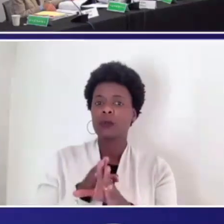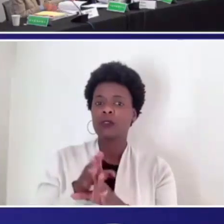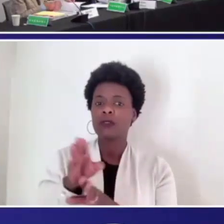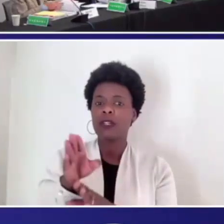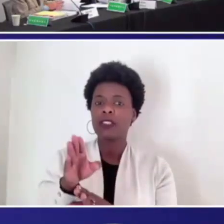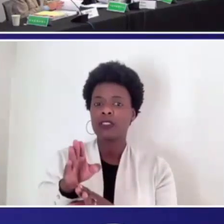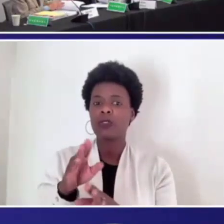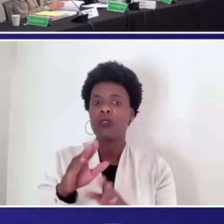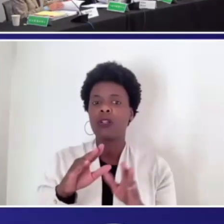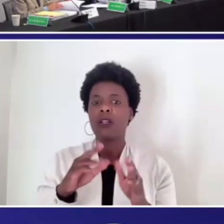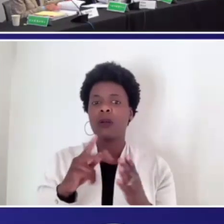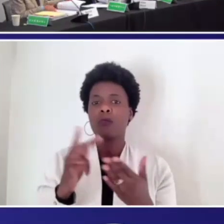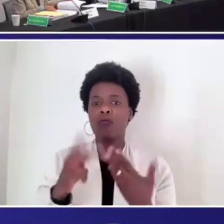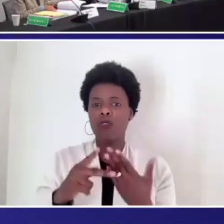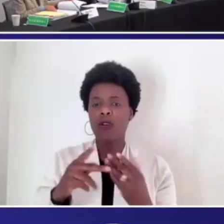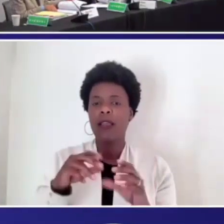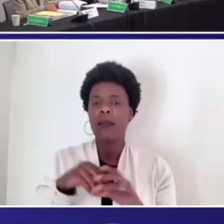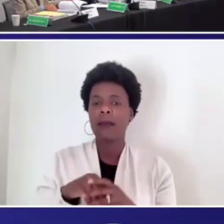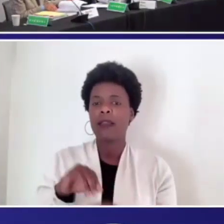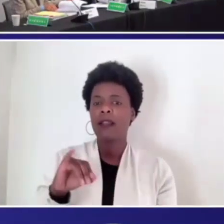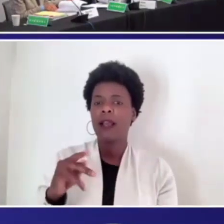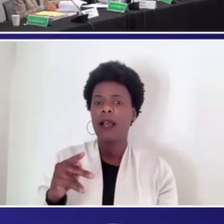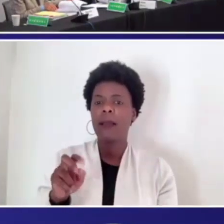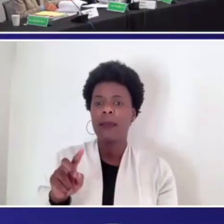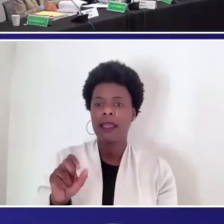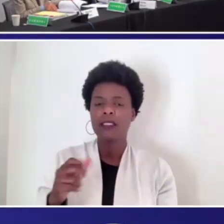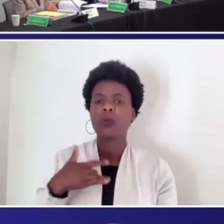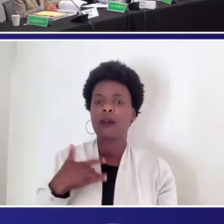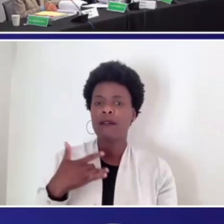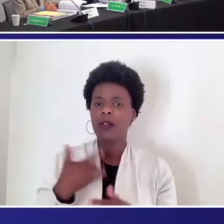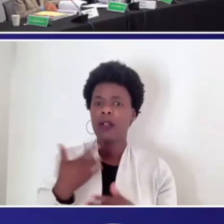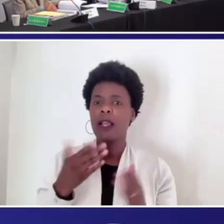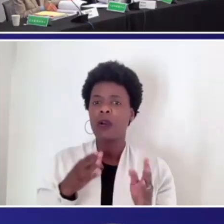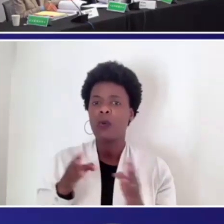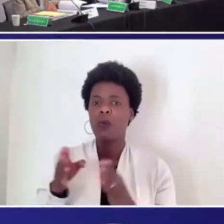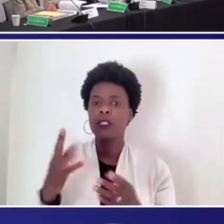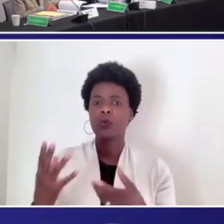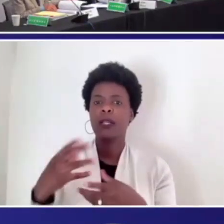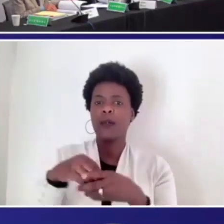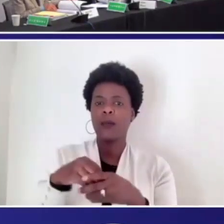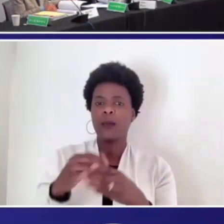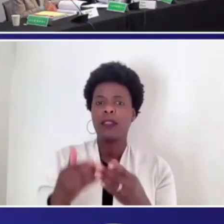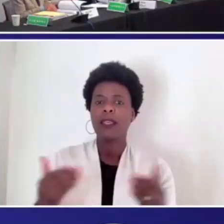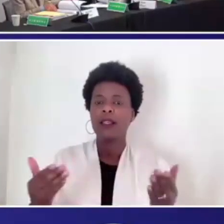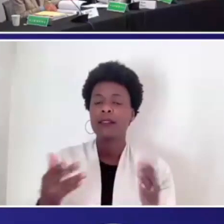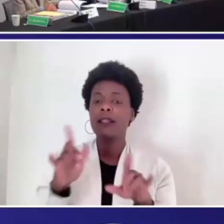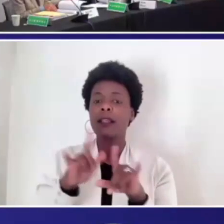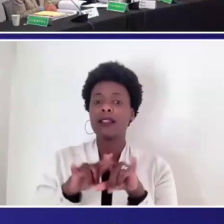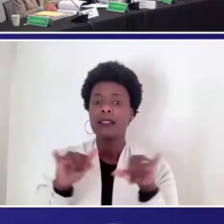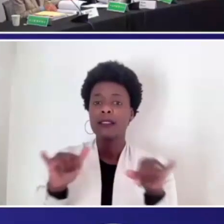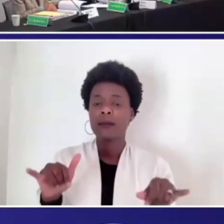just felt like a way to, to include things. On the other hand, I will note that there are certain programs